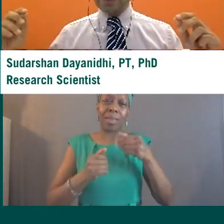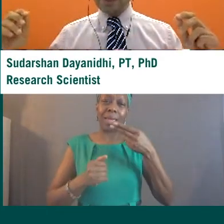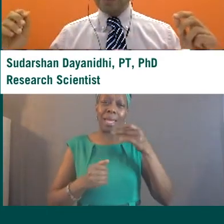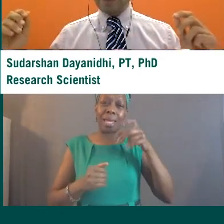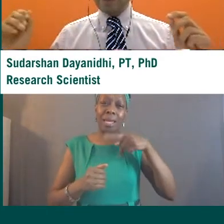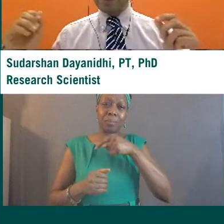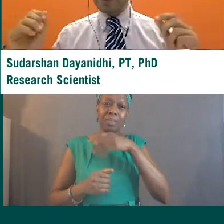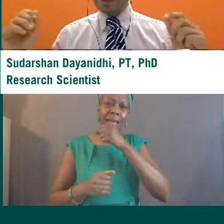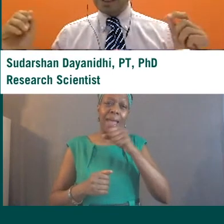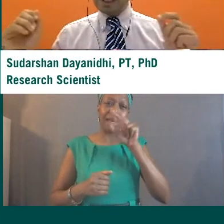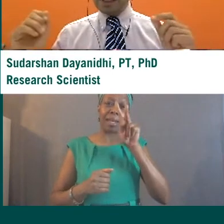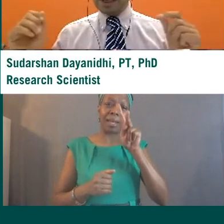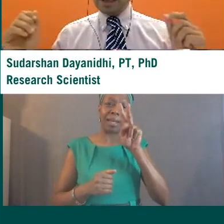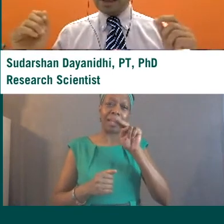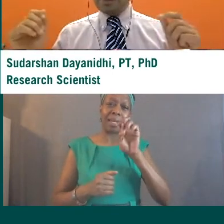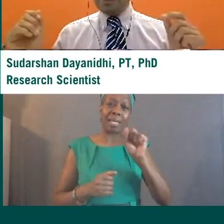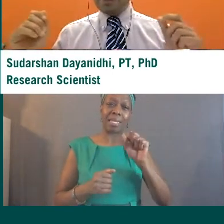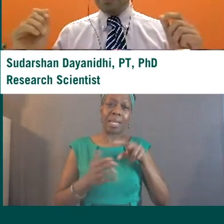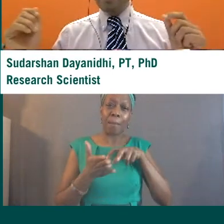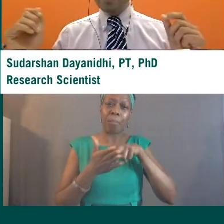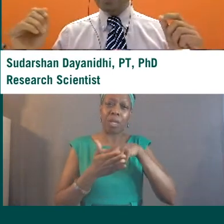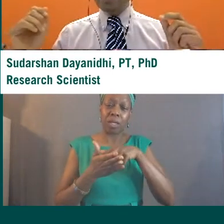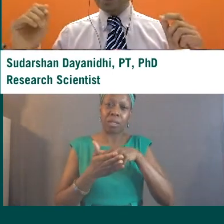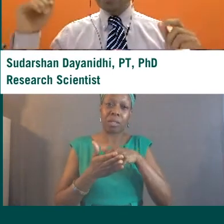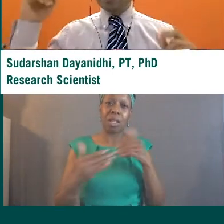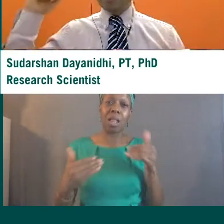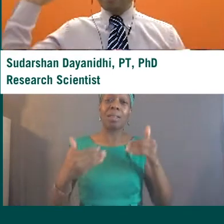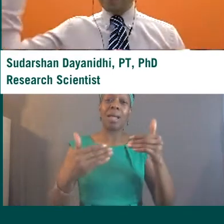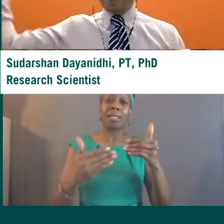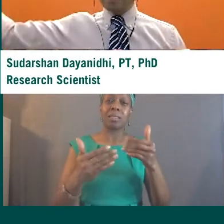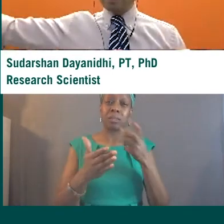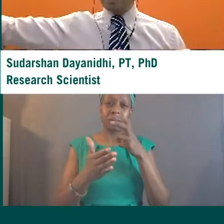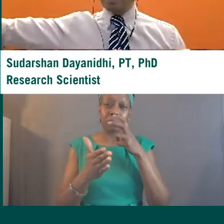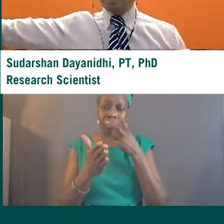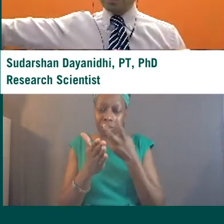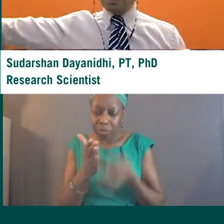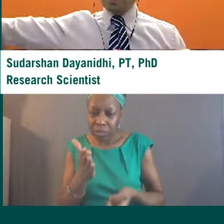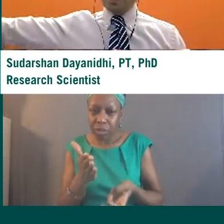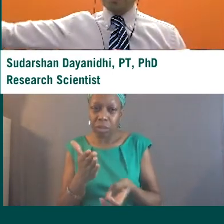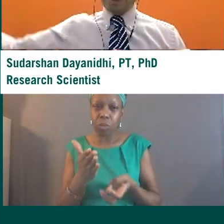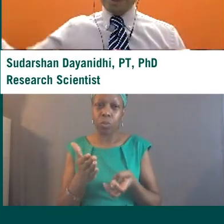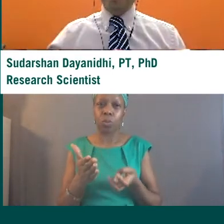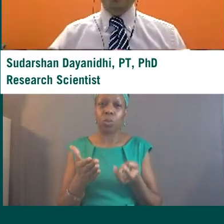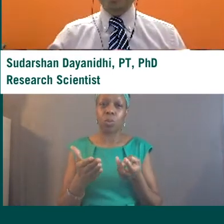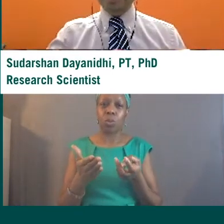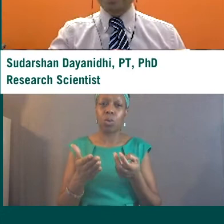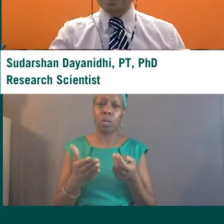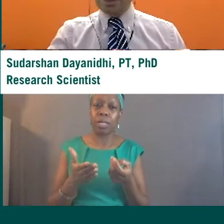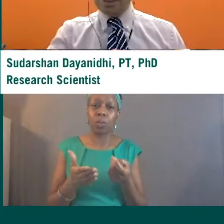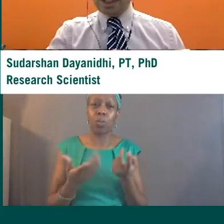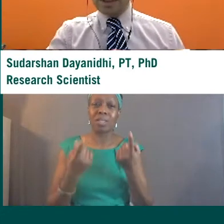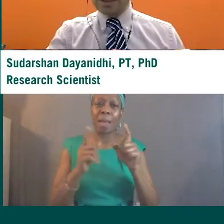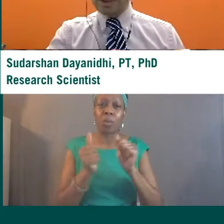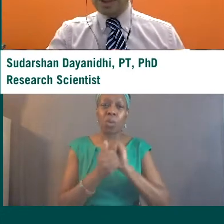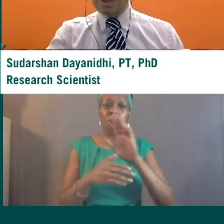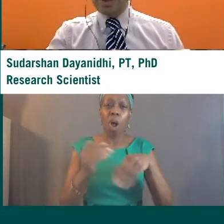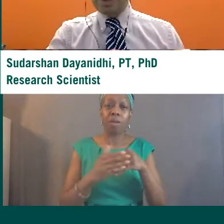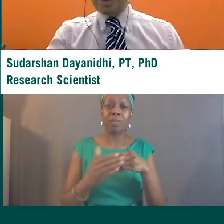then the fiber prevents the muscle from being able to do a complete excursion at the joint.